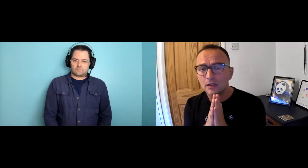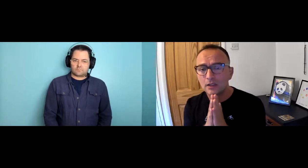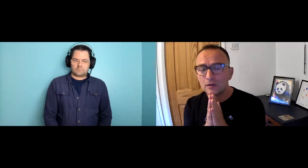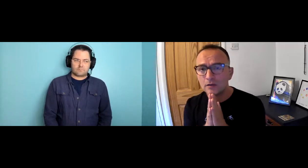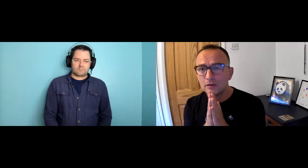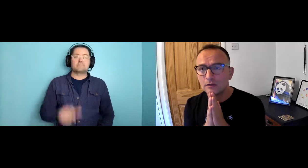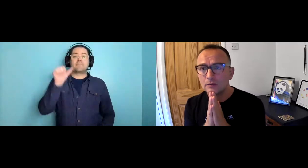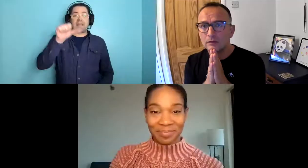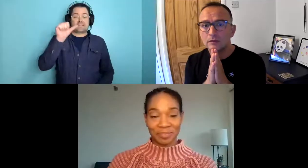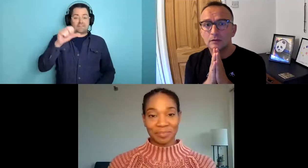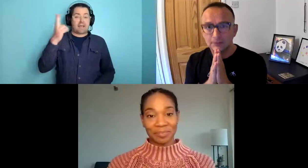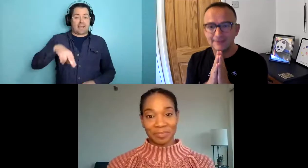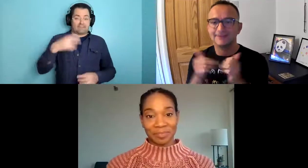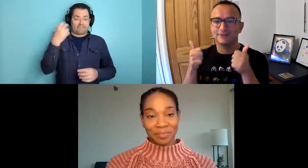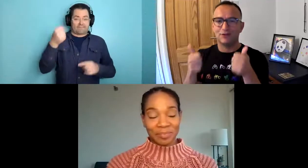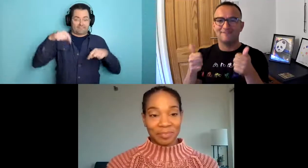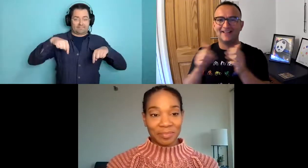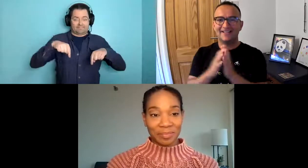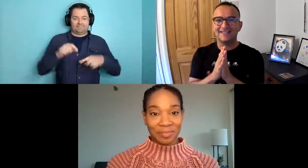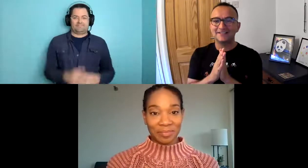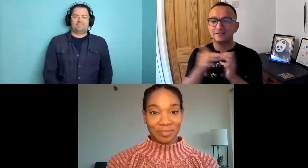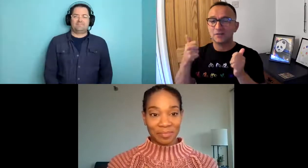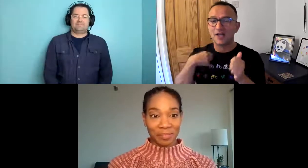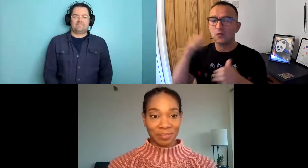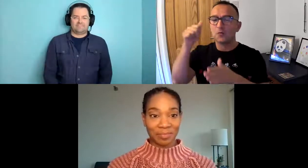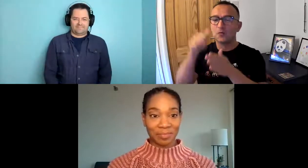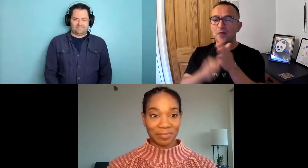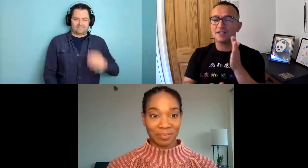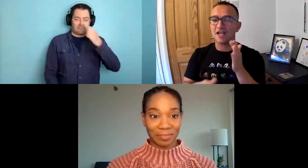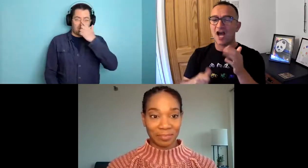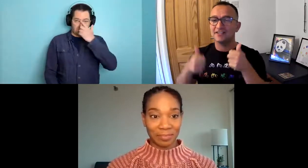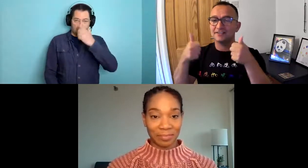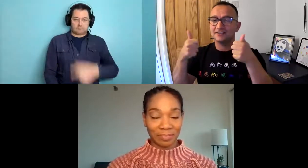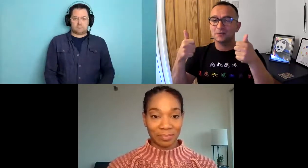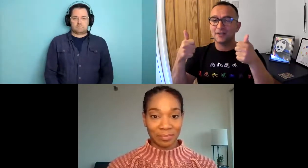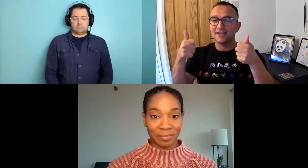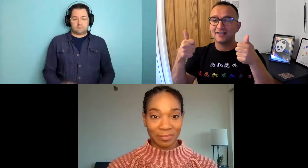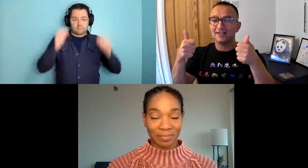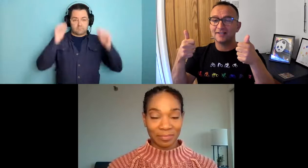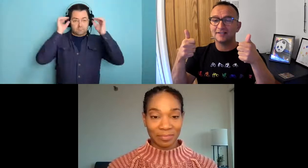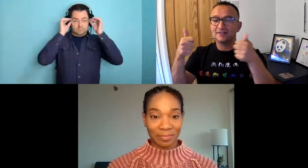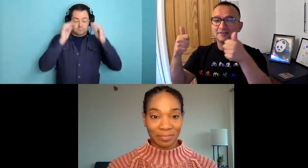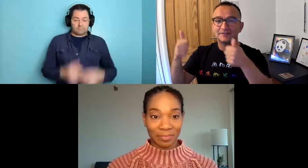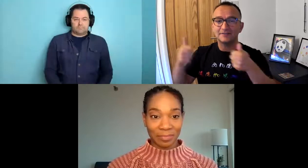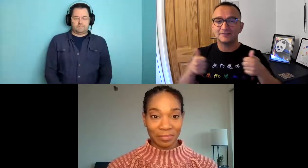Hello everybody, my name is Tyron Woolfe I am the chair of Deaf Rainbow UK.